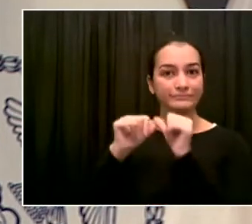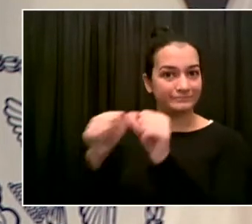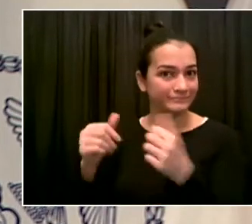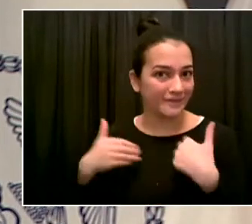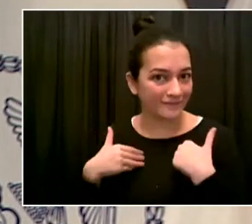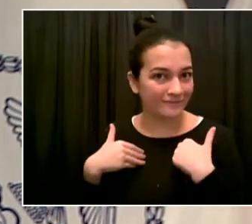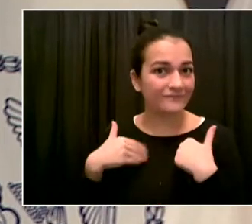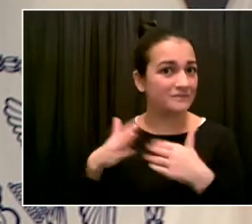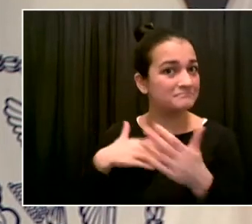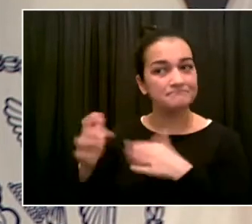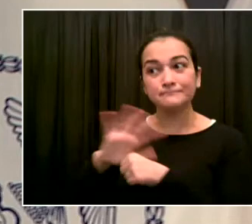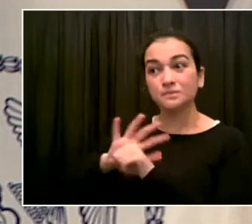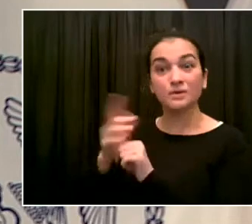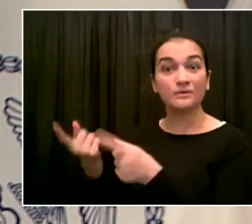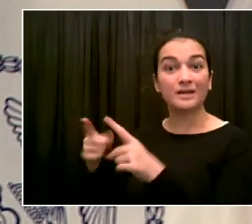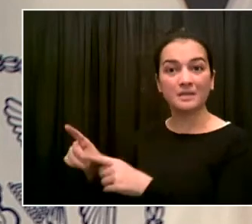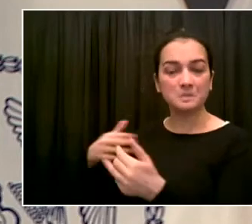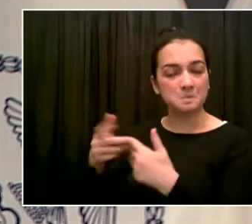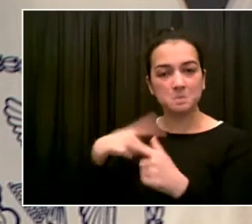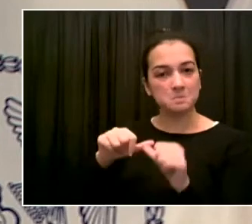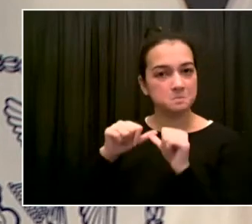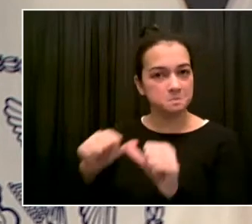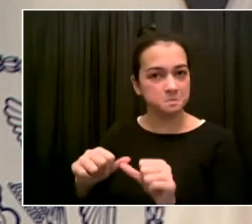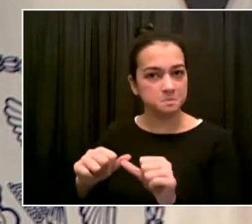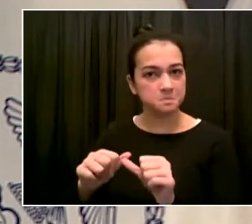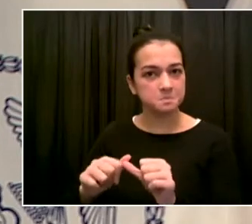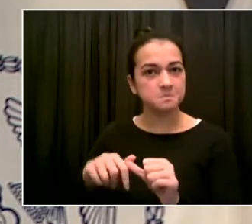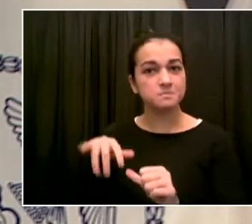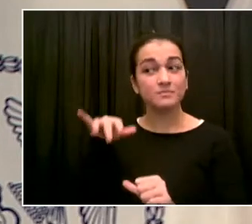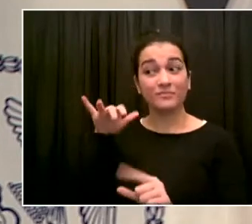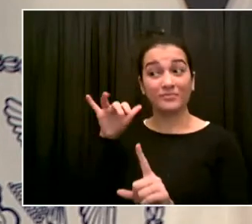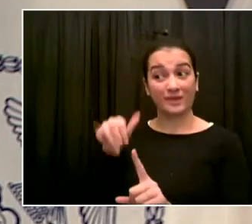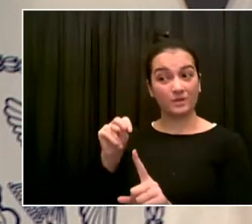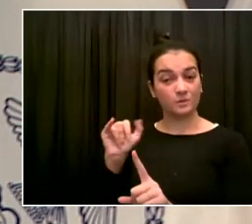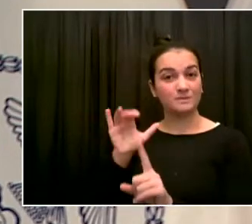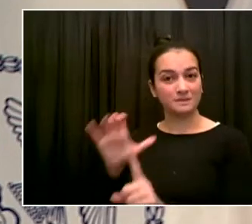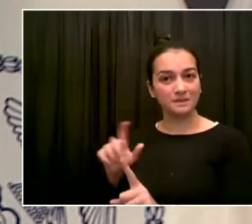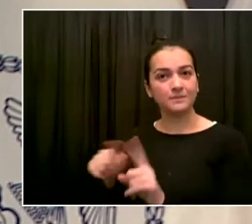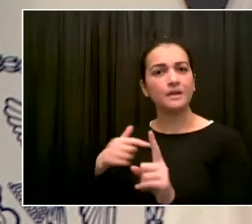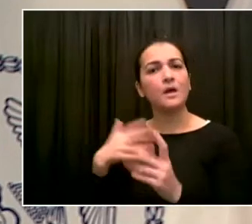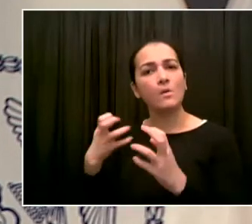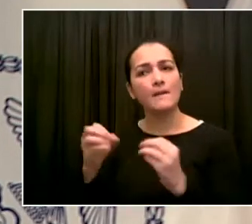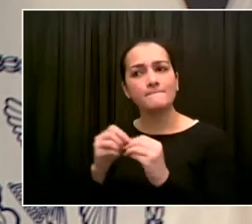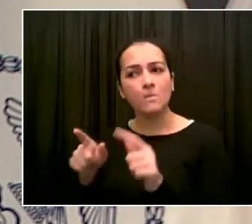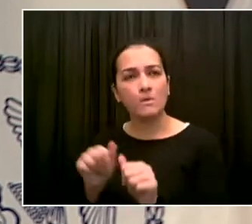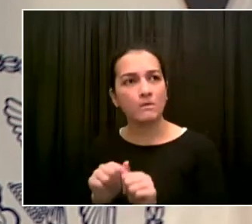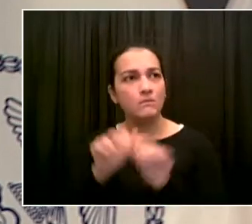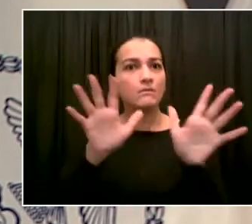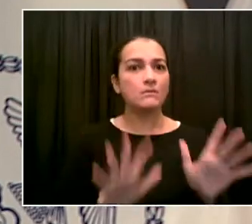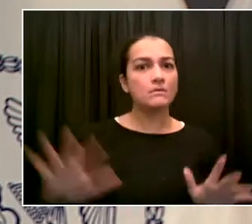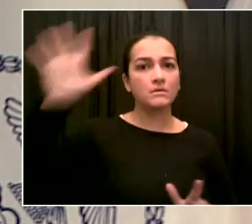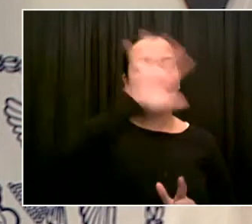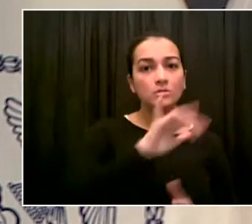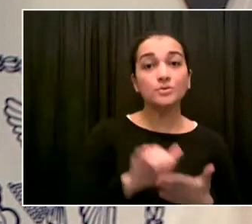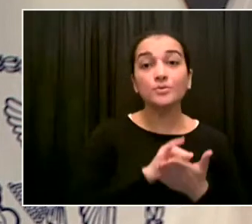WANT TO MAKE IT BIGGER. I WOULD LIKE TO SEE FOR THE WHOLE STATE A GUARANTEE THAT EVERY CHILD CAN BE IN SCHOOL